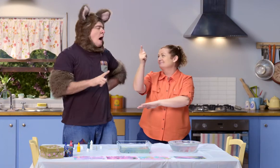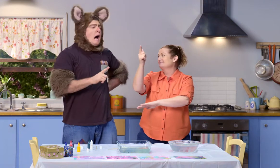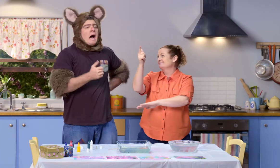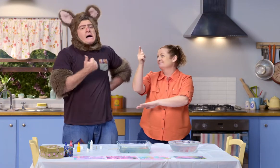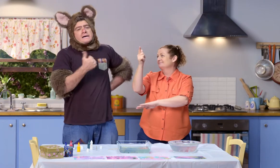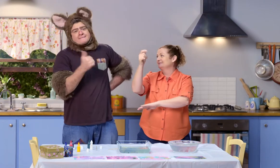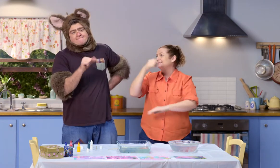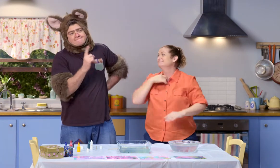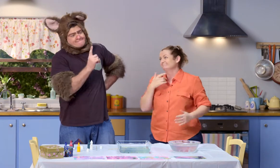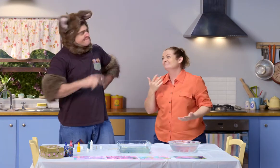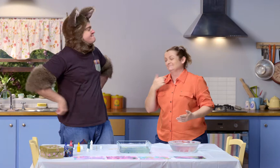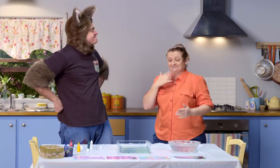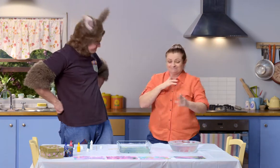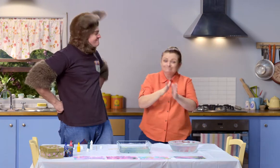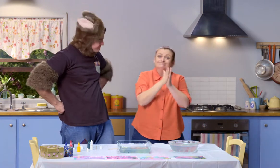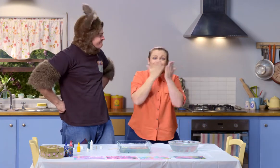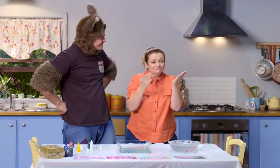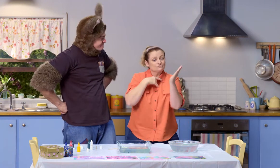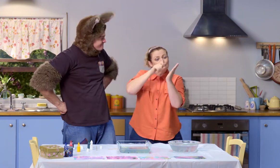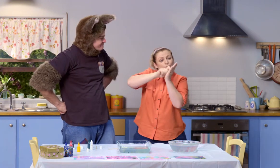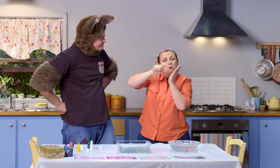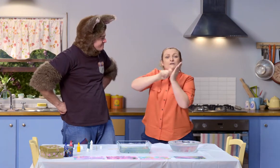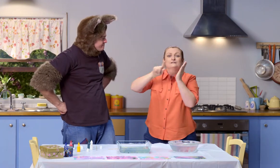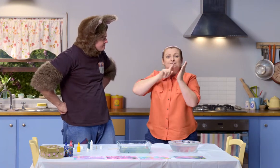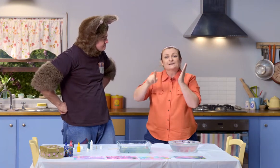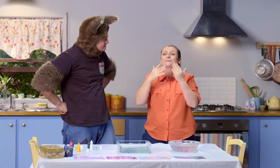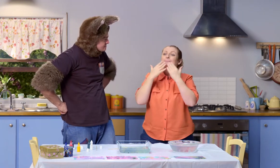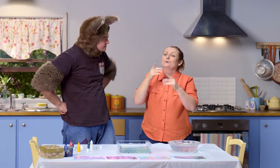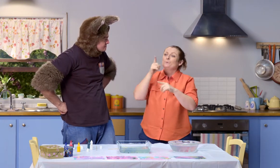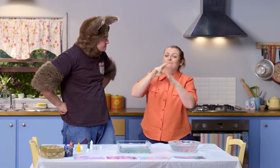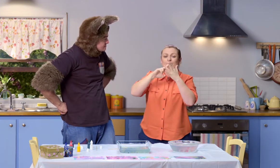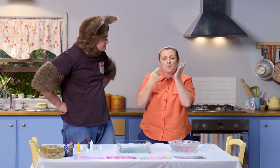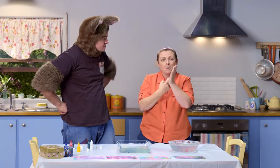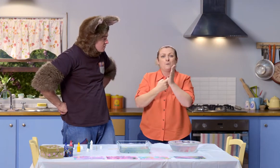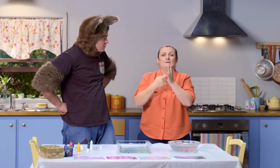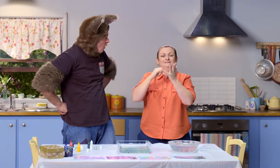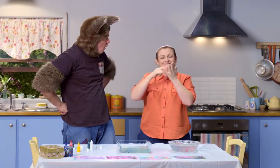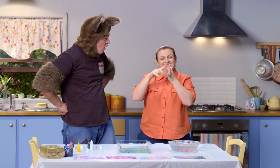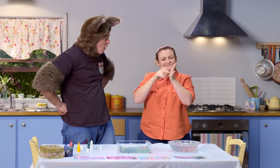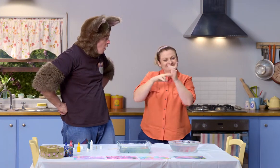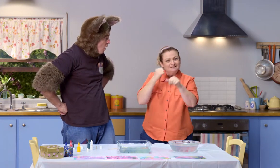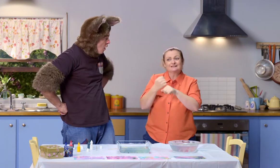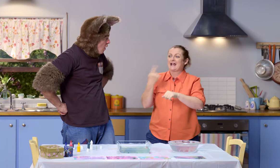Ah, that's right, Sally. We will need to say, "Thank you for sending us the paints."